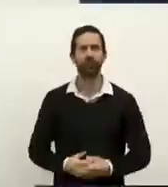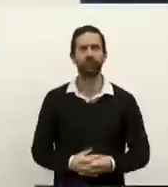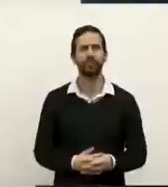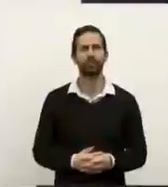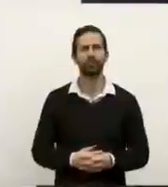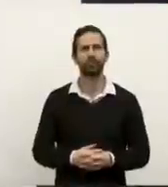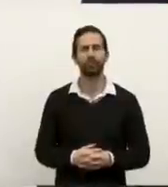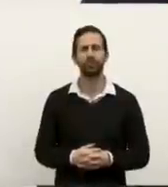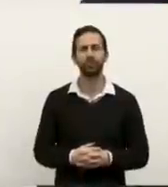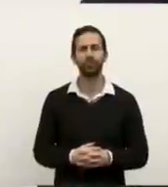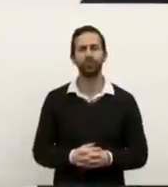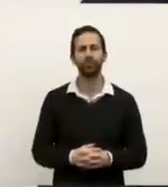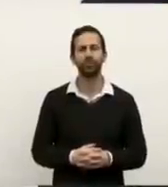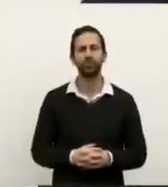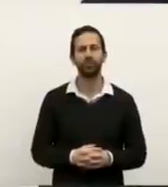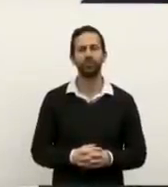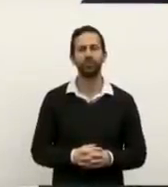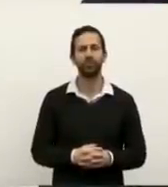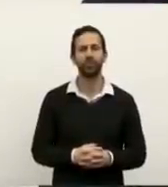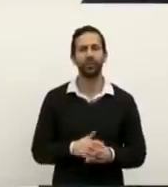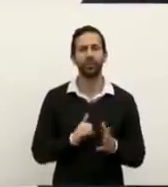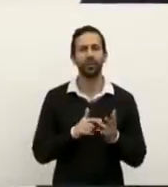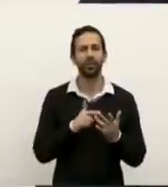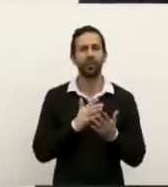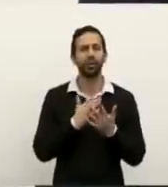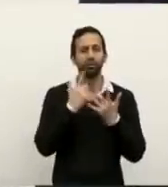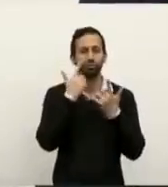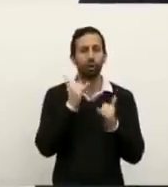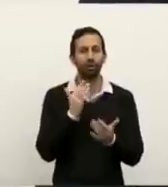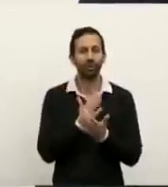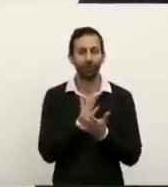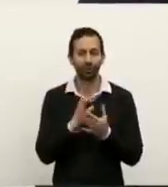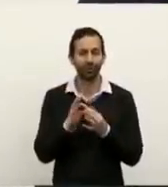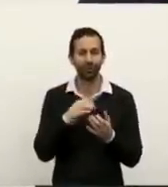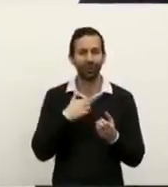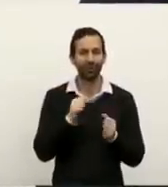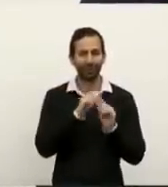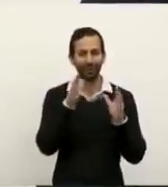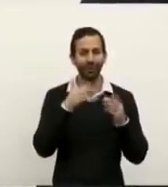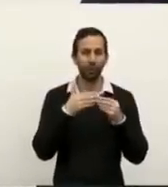Trial is definitely an element, and we have clear guidance to our planning teams,